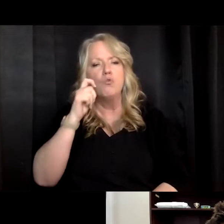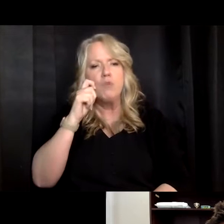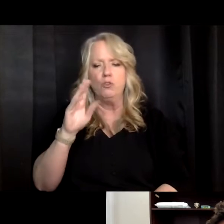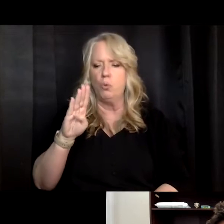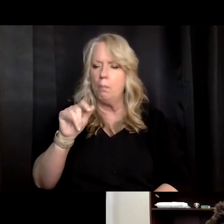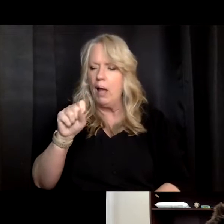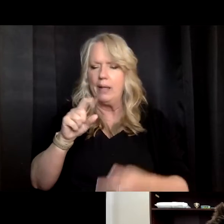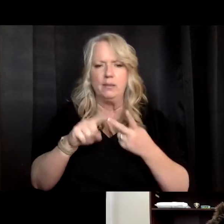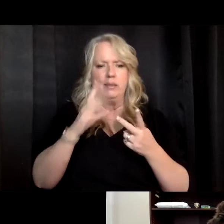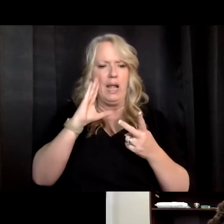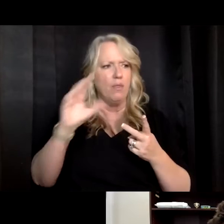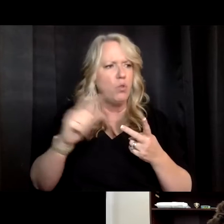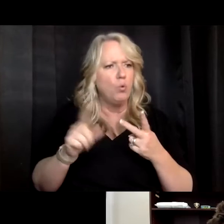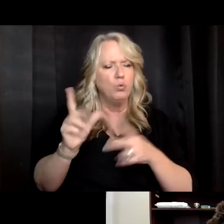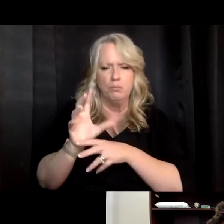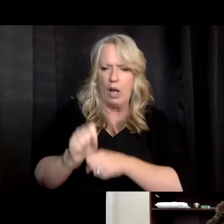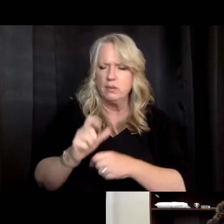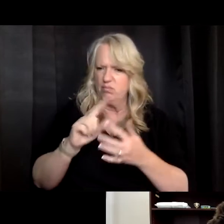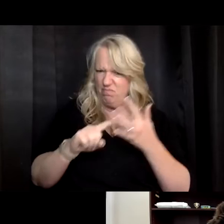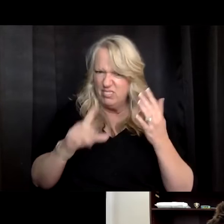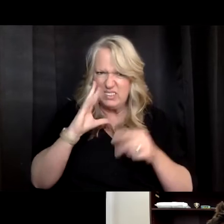BE ENSURE THAT WE FOR EXAMPLE EVALUATE RACIAL BIAS AND